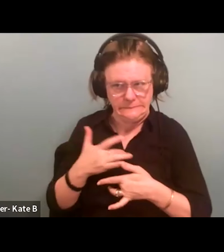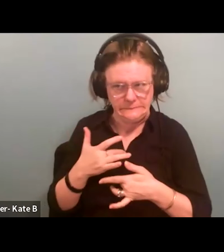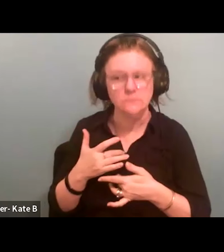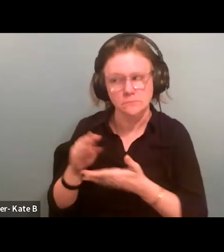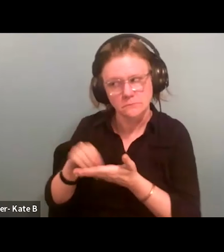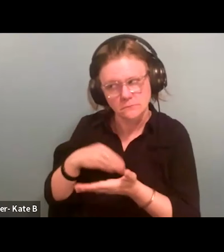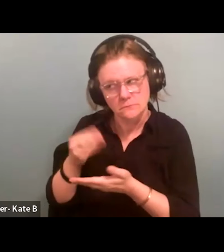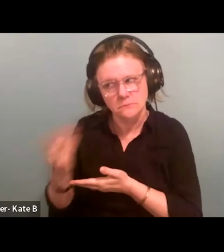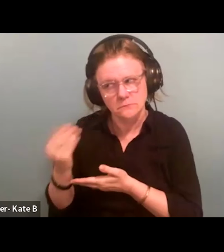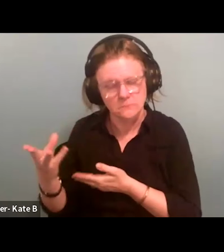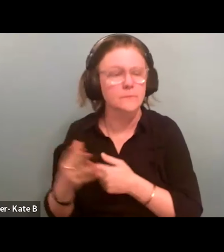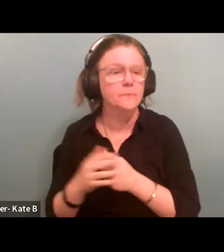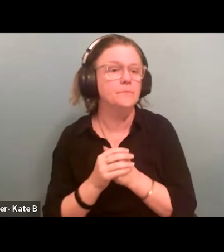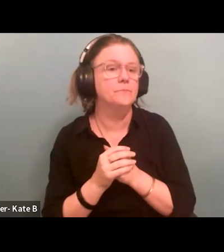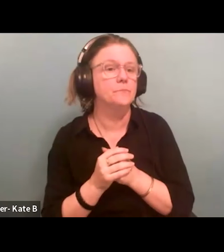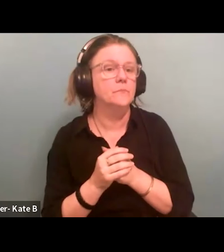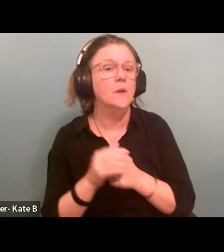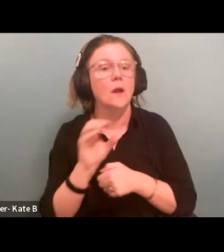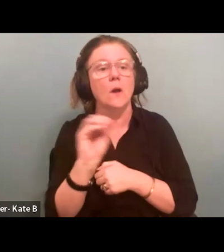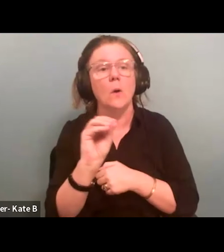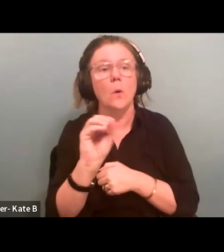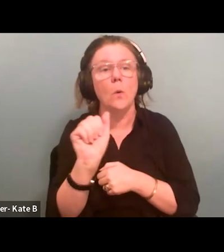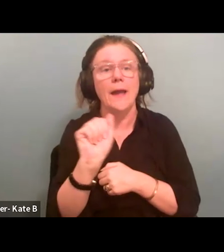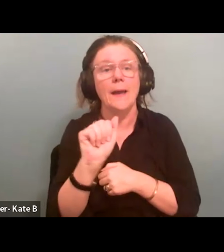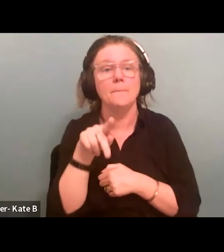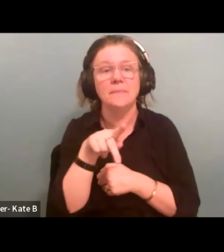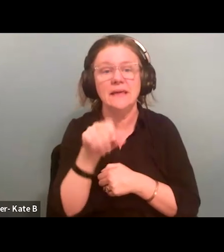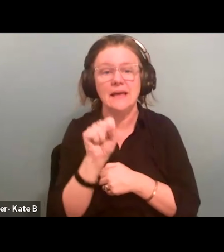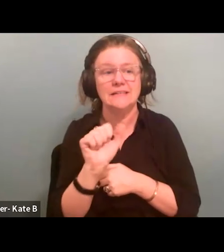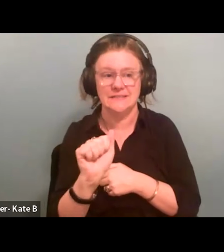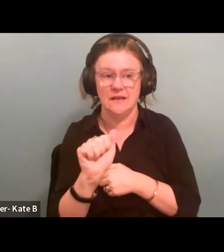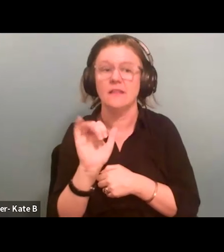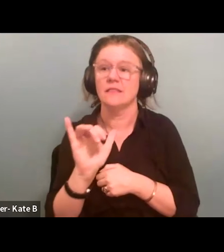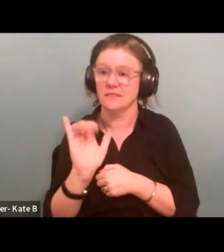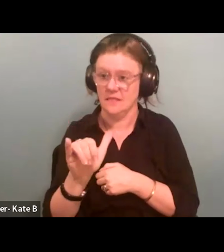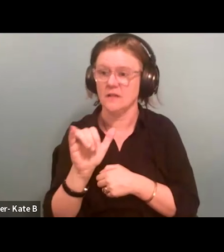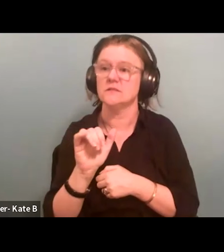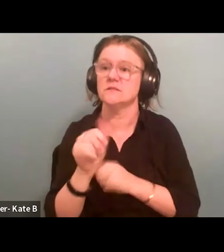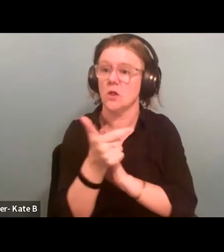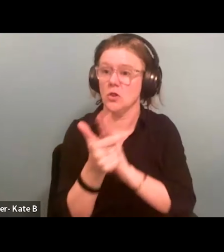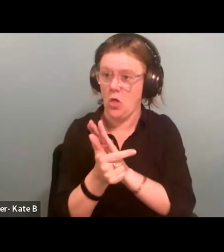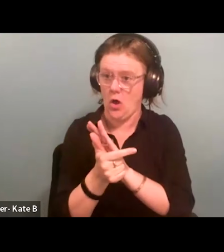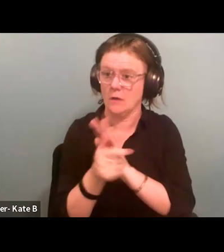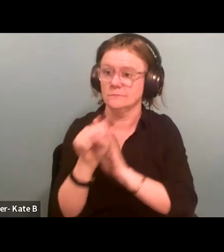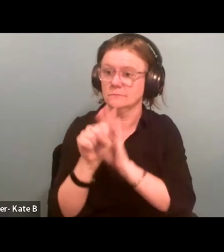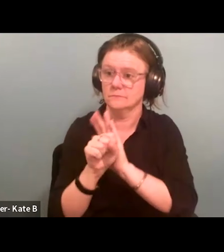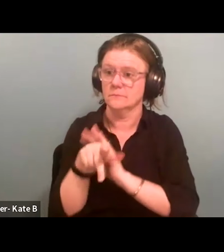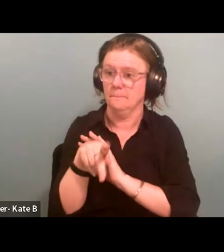So again, that Older Adult Protective Services is the law in Pennsylvania. It is also mandated.